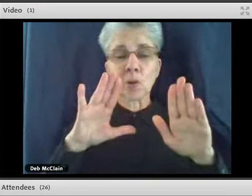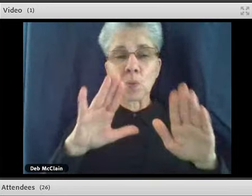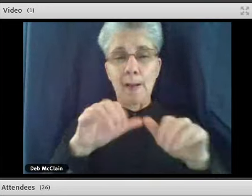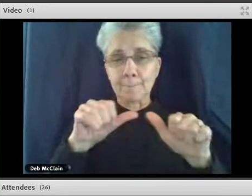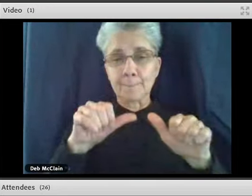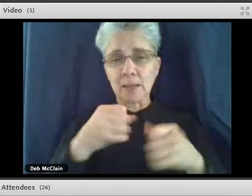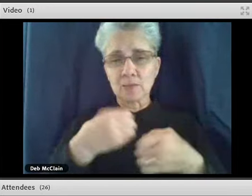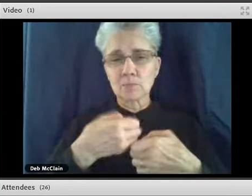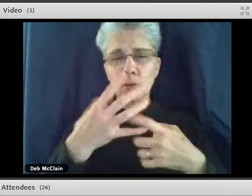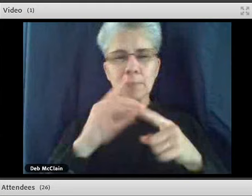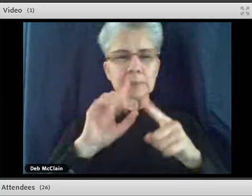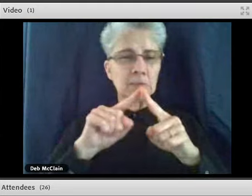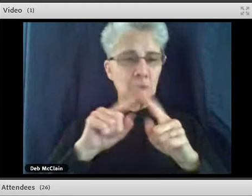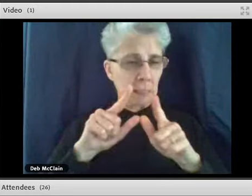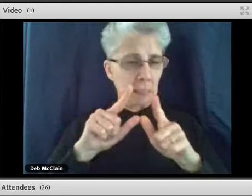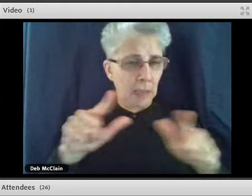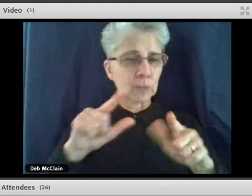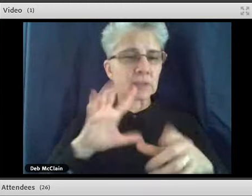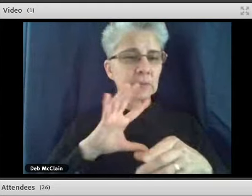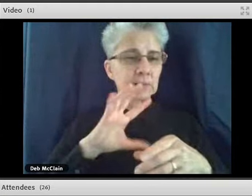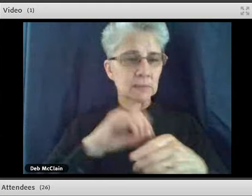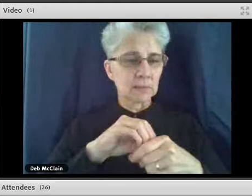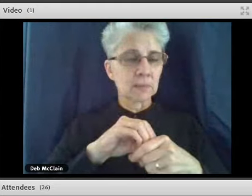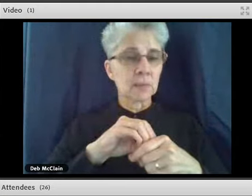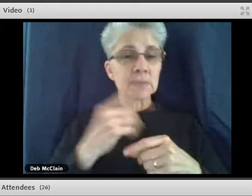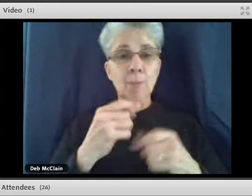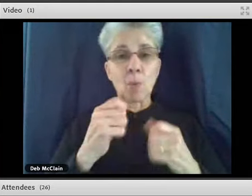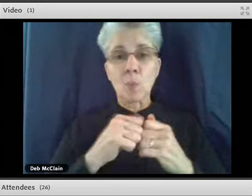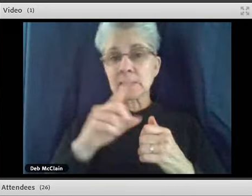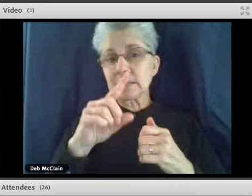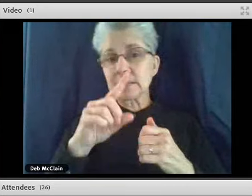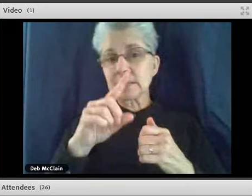It's got parents, teens, children. It's a great site. Different languages.